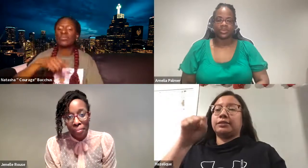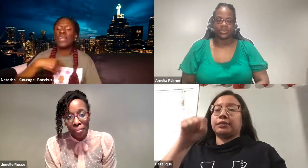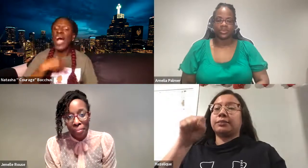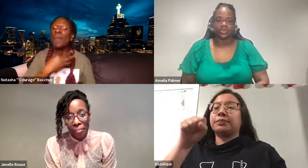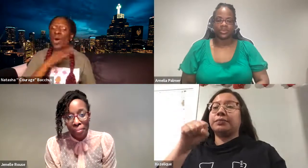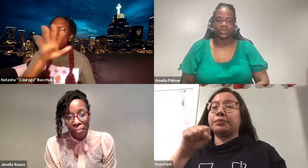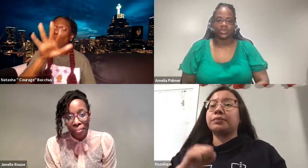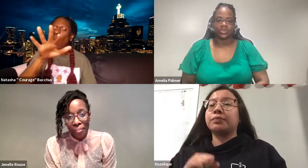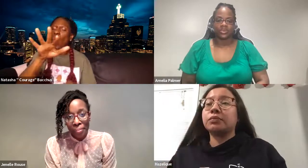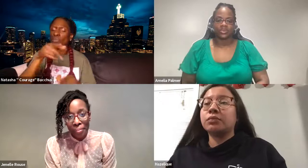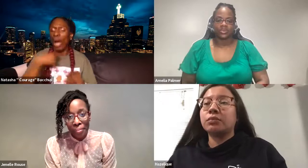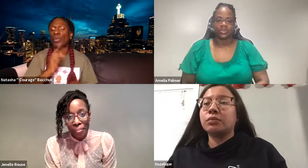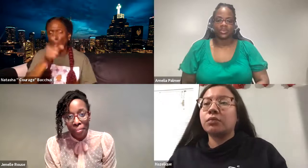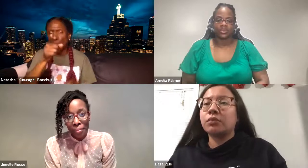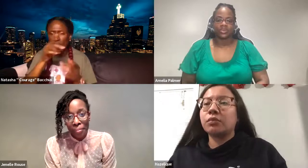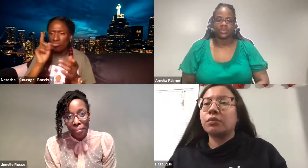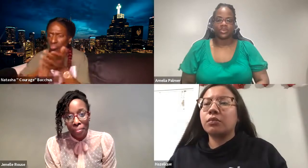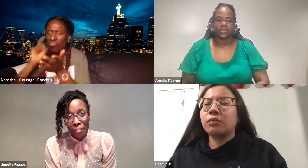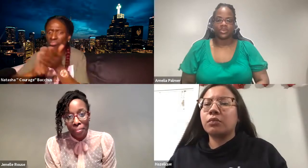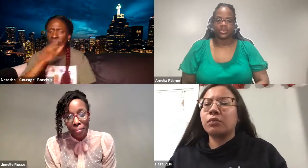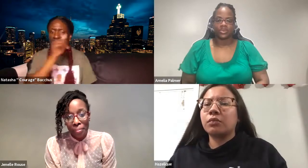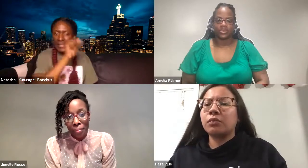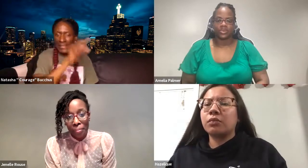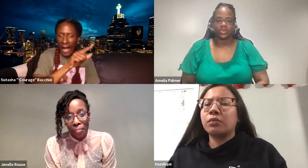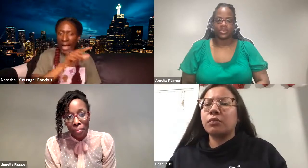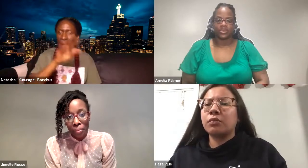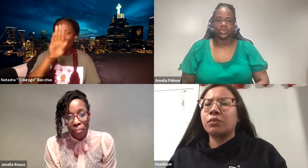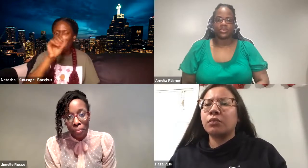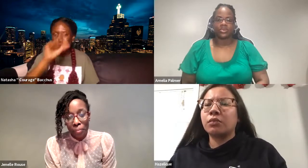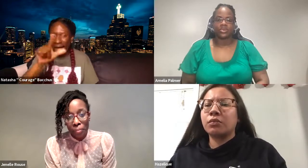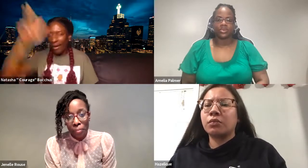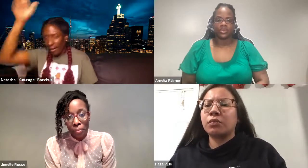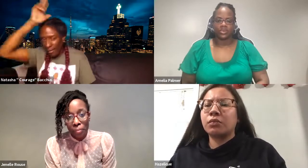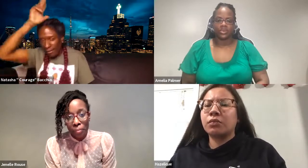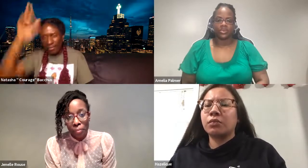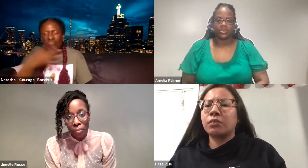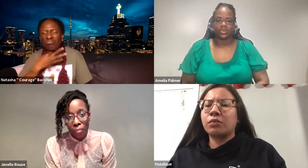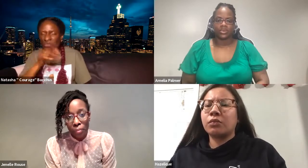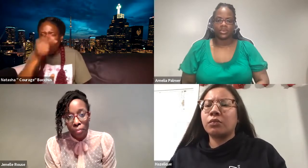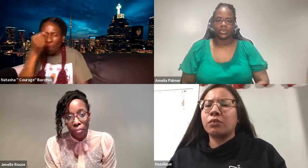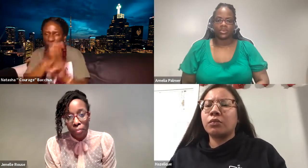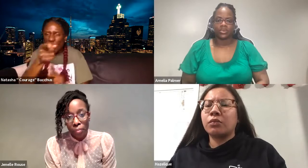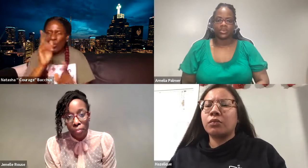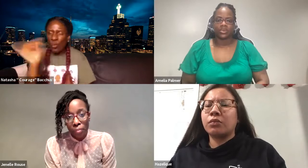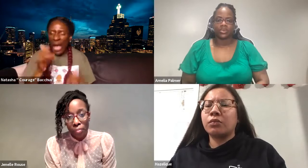and i'm just curious you know you see ASL and oneida...